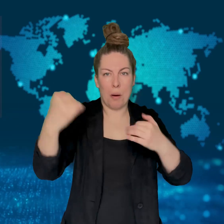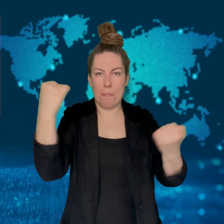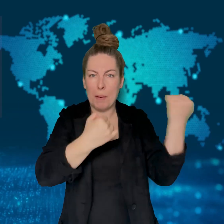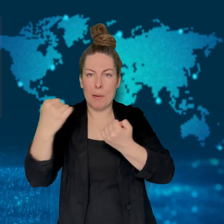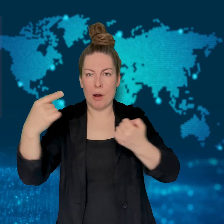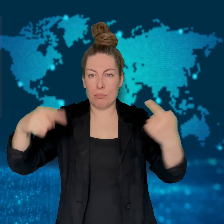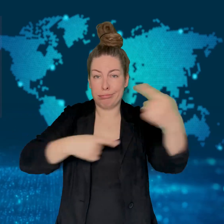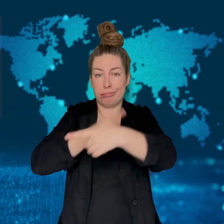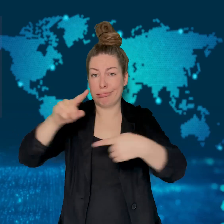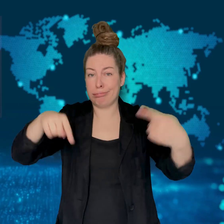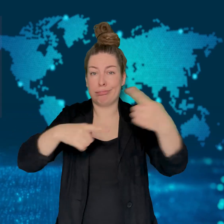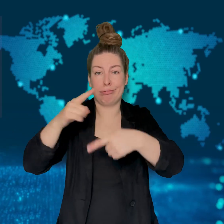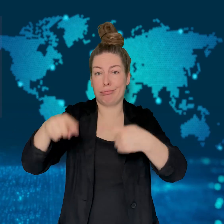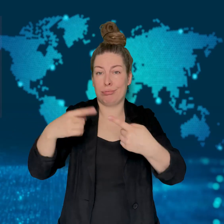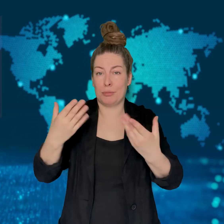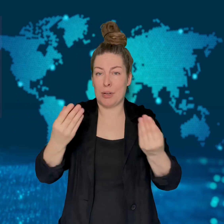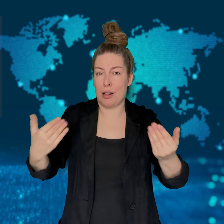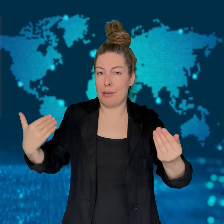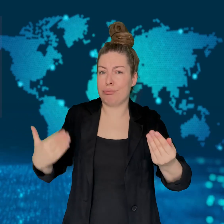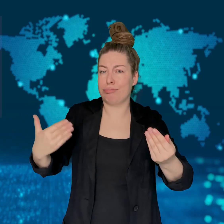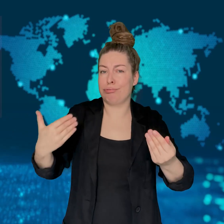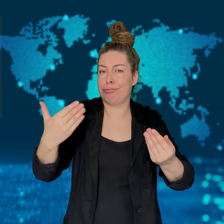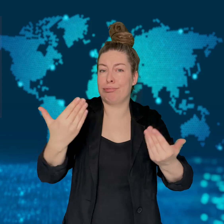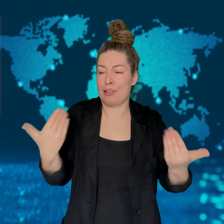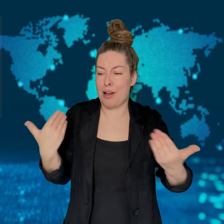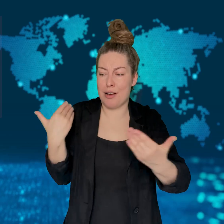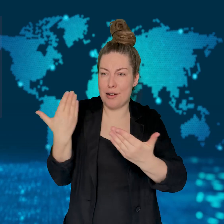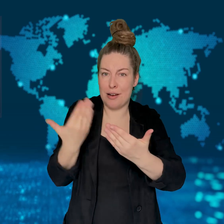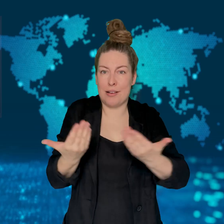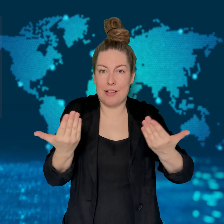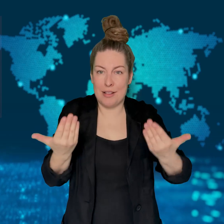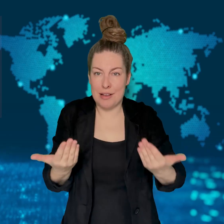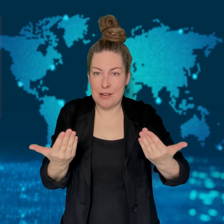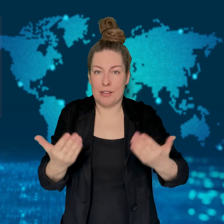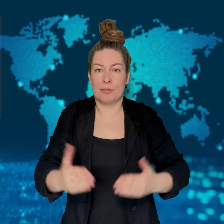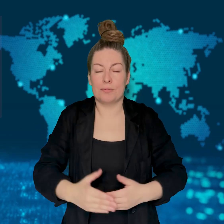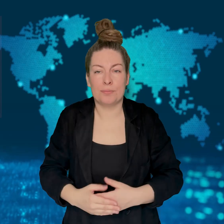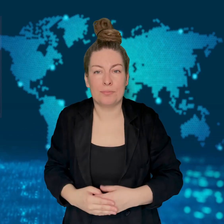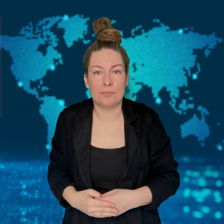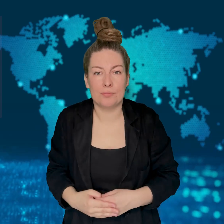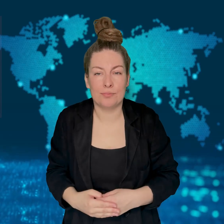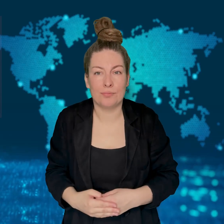Much of this has happened as Iran-backed groups have